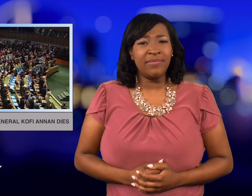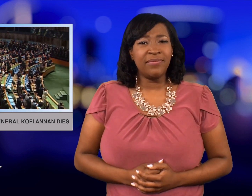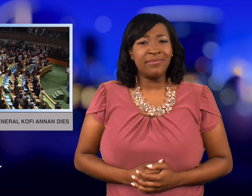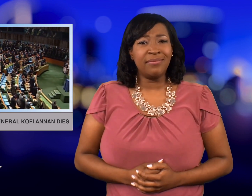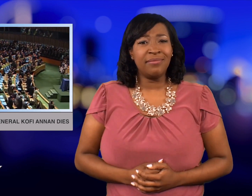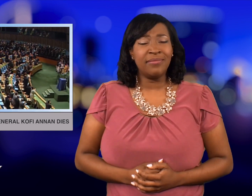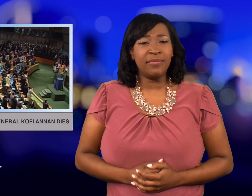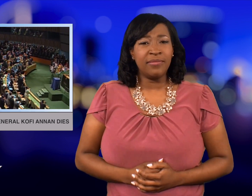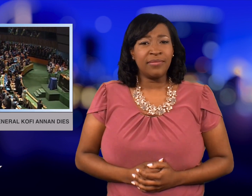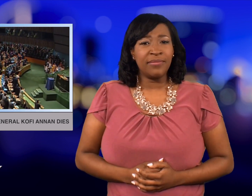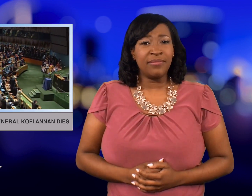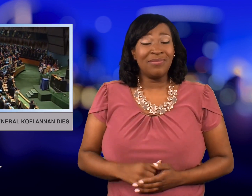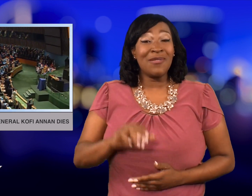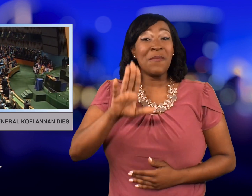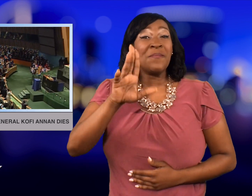turned on them.